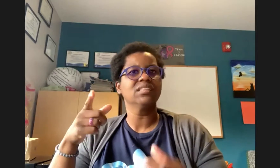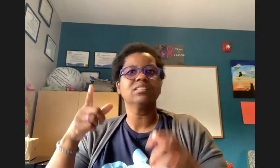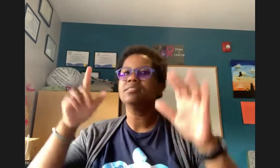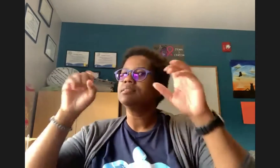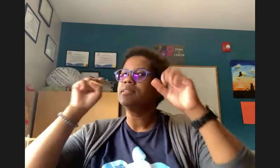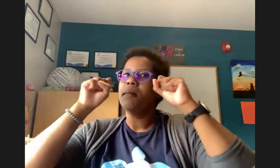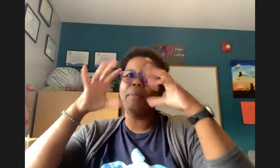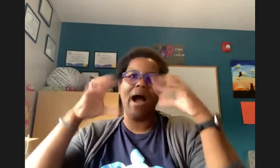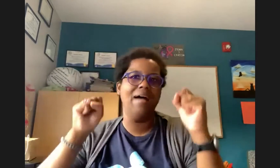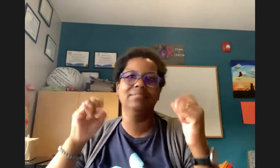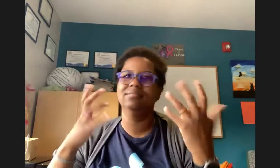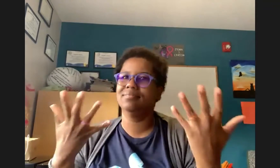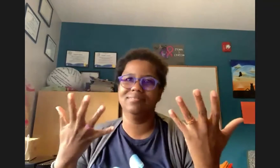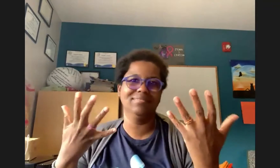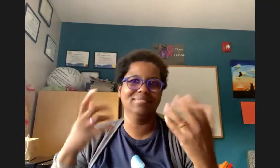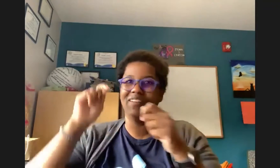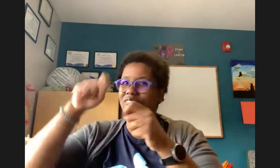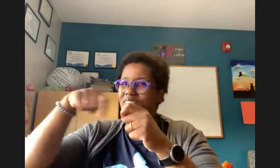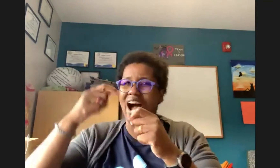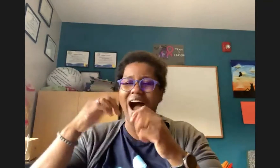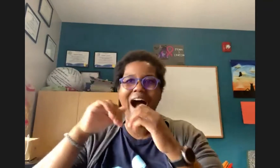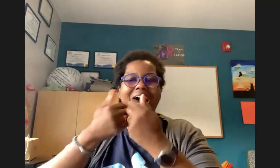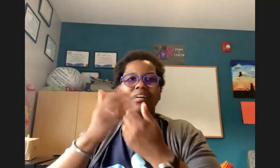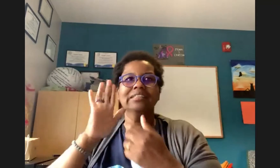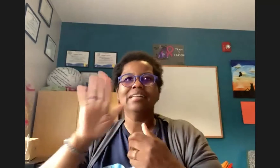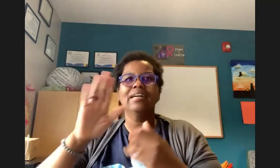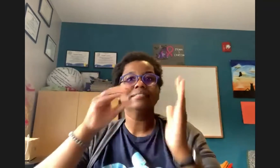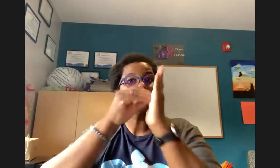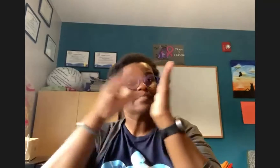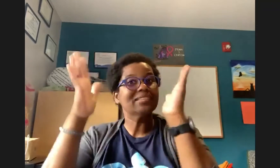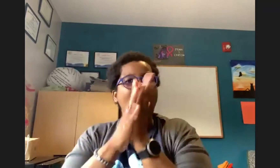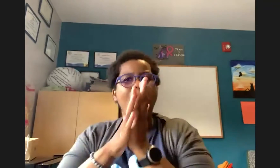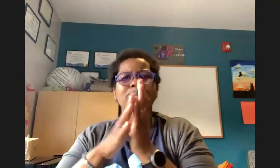he was an amazing filmmaker/cinematographer.